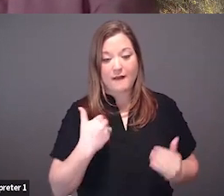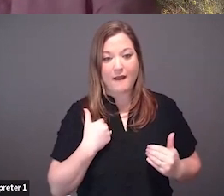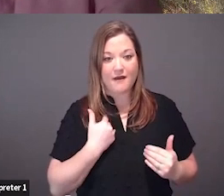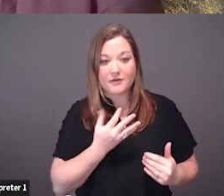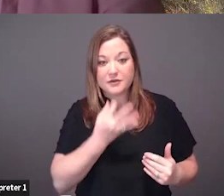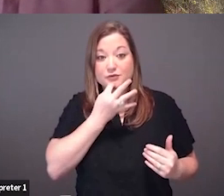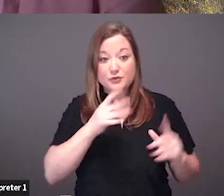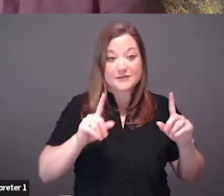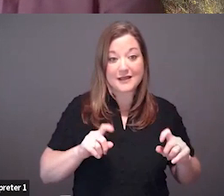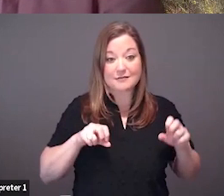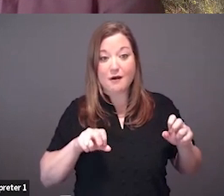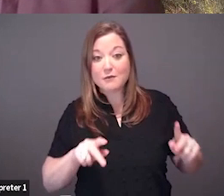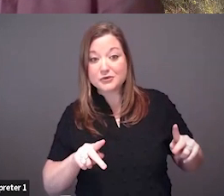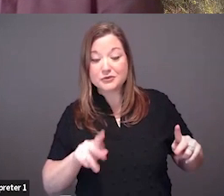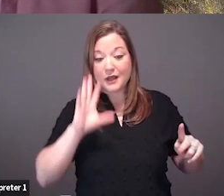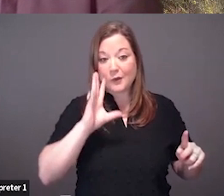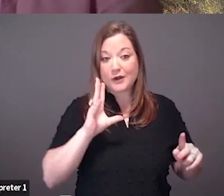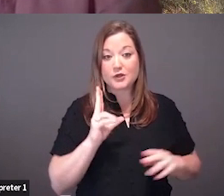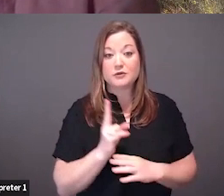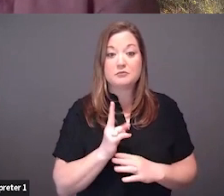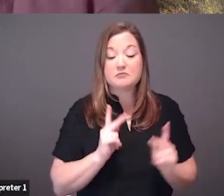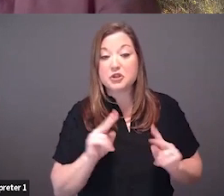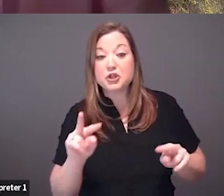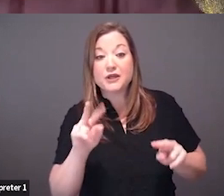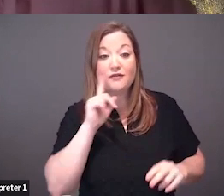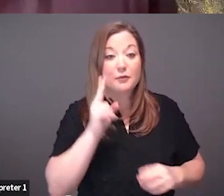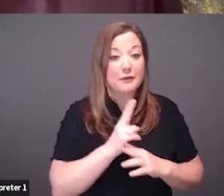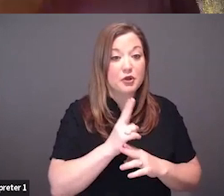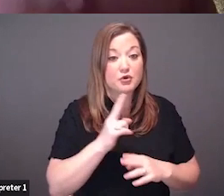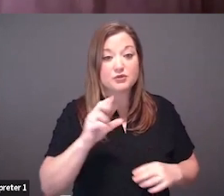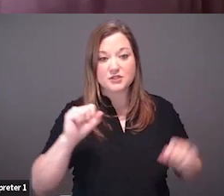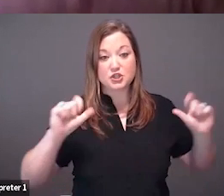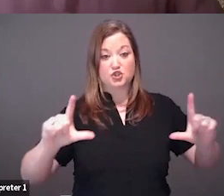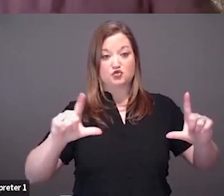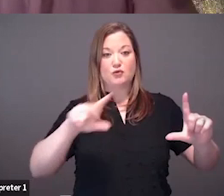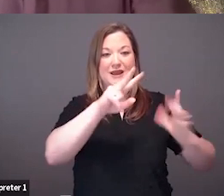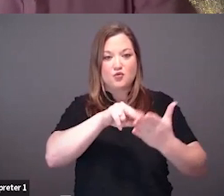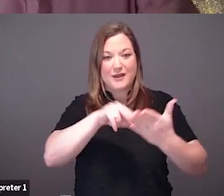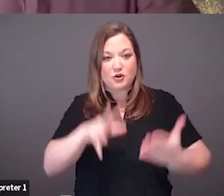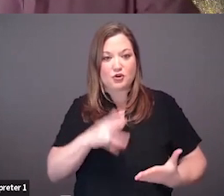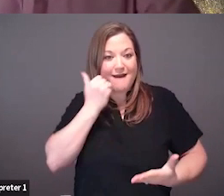We're looking for people who use screen readers every day, that sort of thing. Maybe they will talk to you. >> QUAY: Absolutely. That's a really good idea. I have made a note.